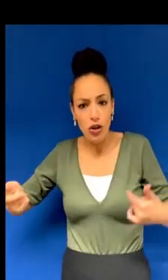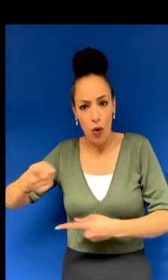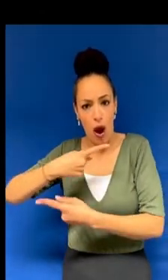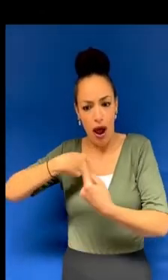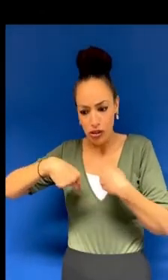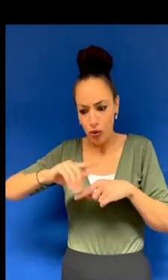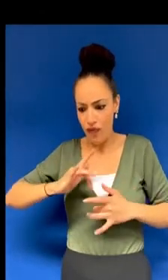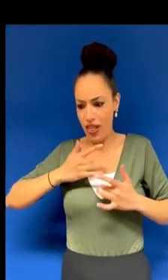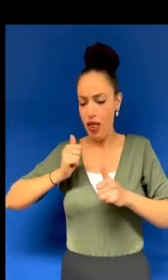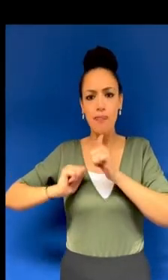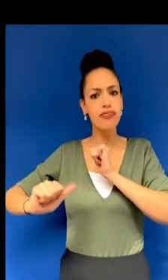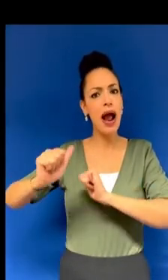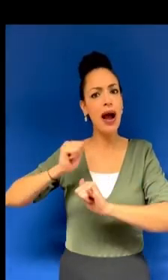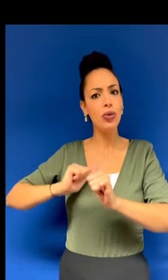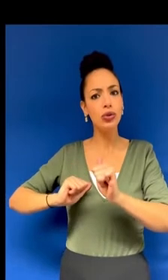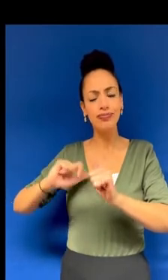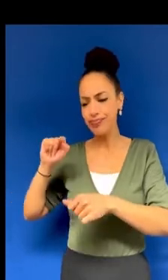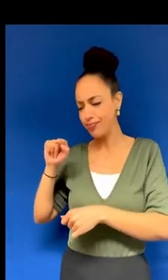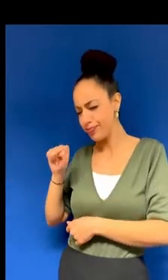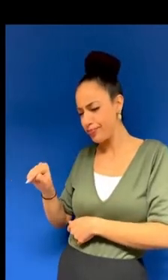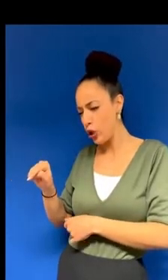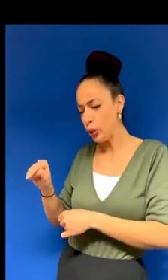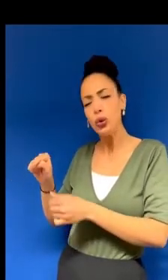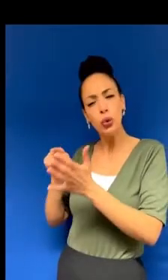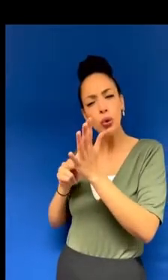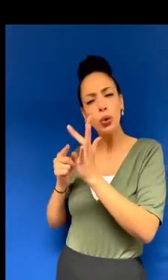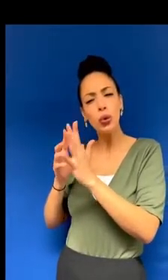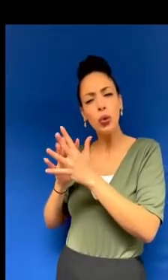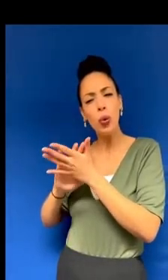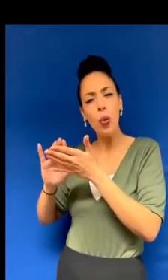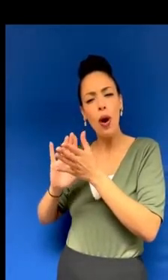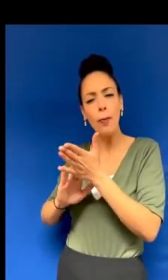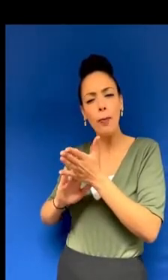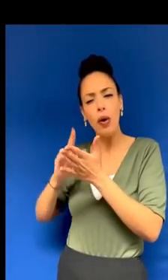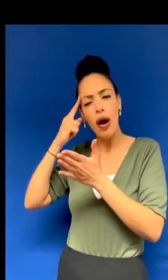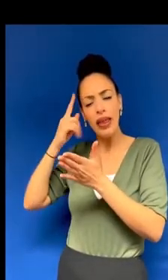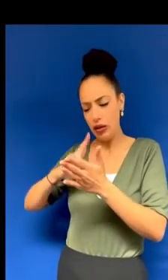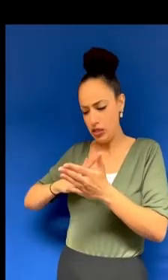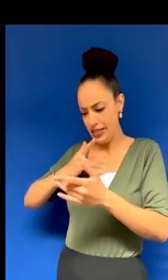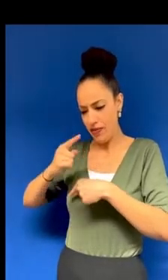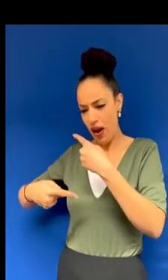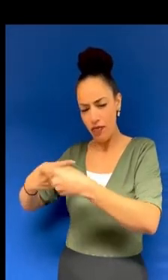by the kids at that school, you know. That's amazing that we have so much to be proud of.